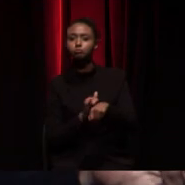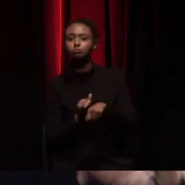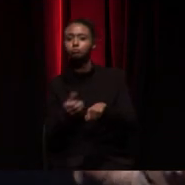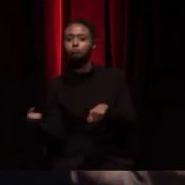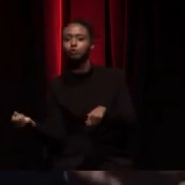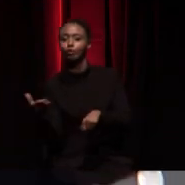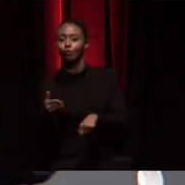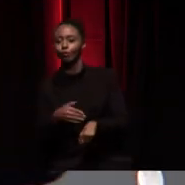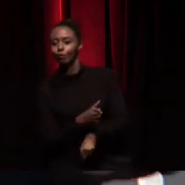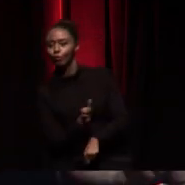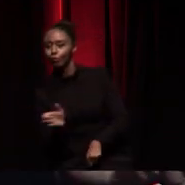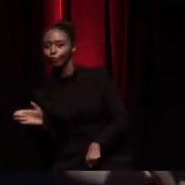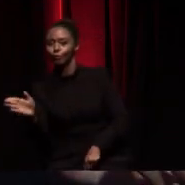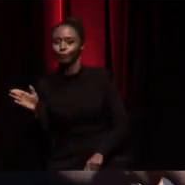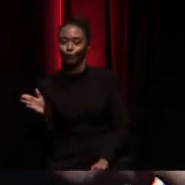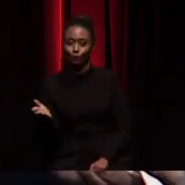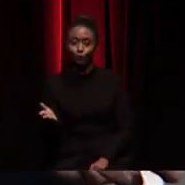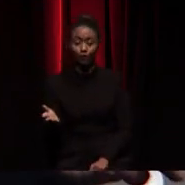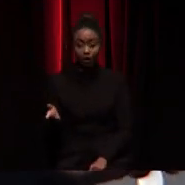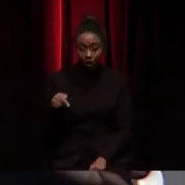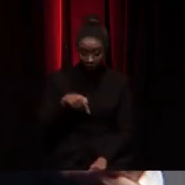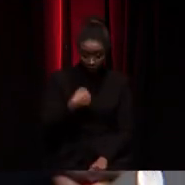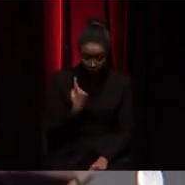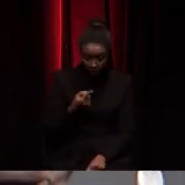I think that kind of service will always be relevant.